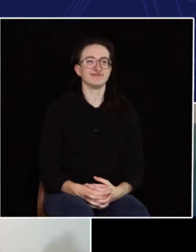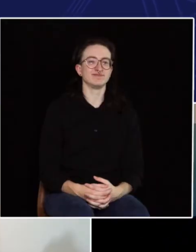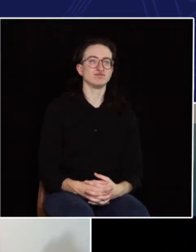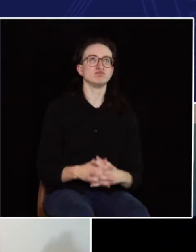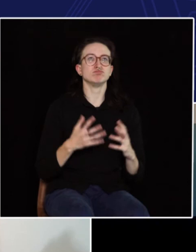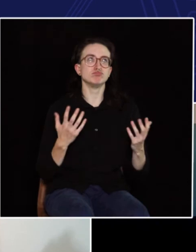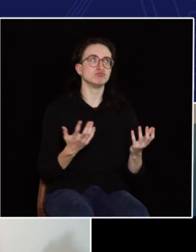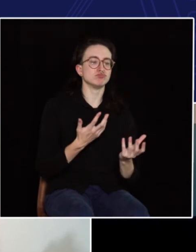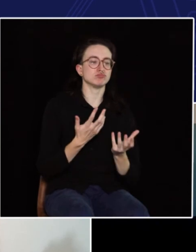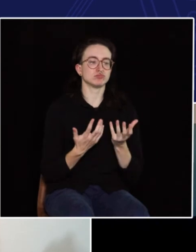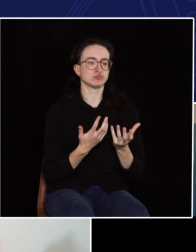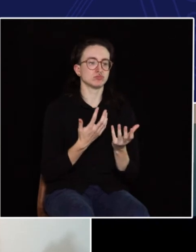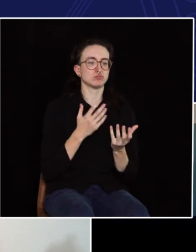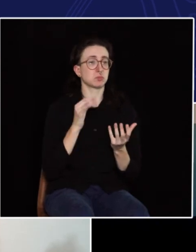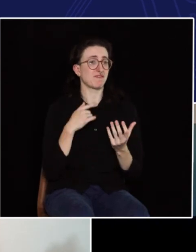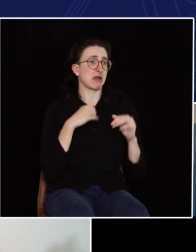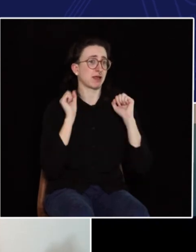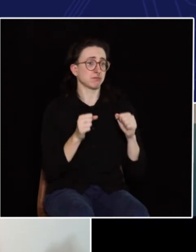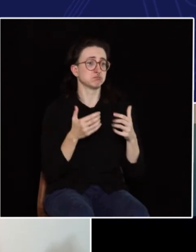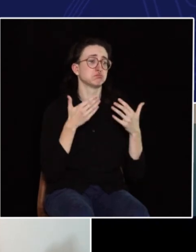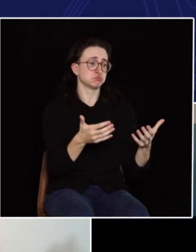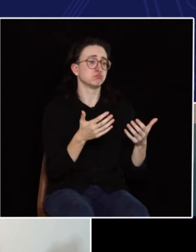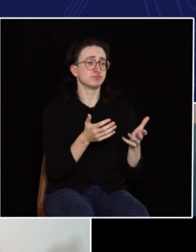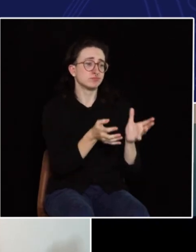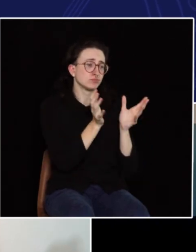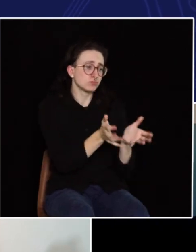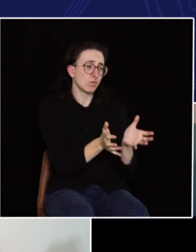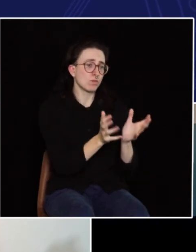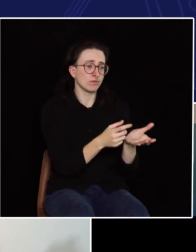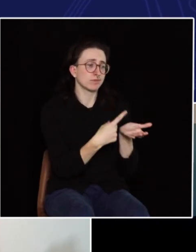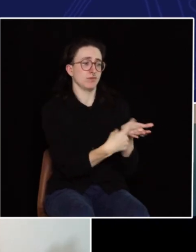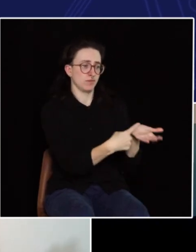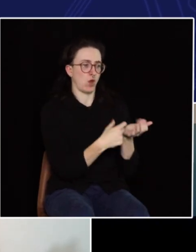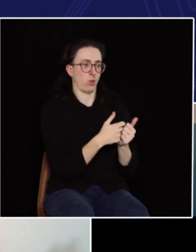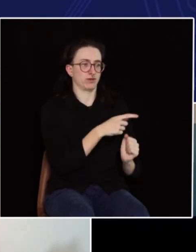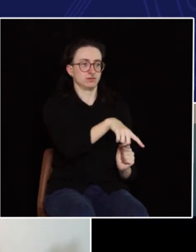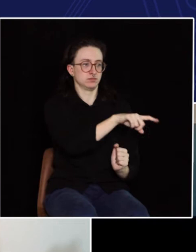[DR. CHIANG:] If I can go -- if I can talk to a parent who has